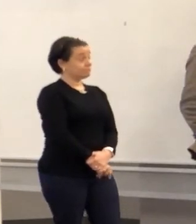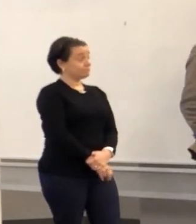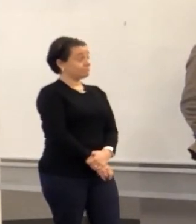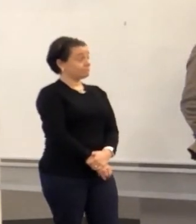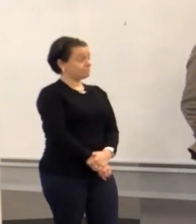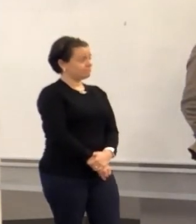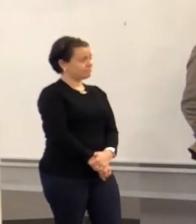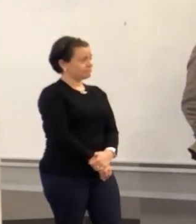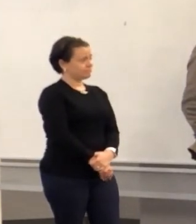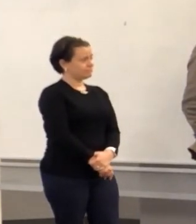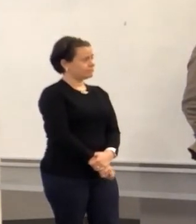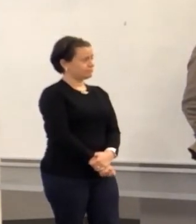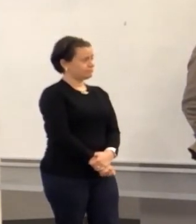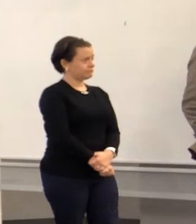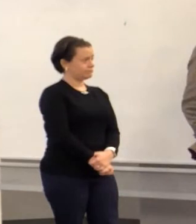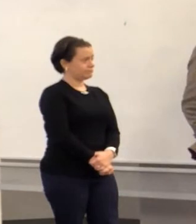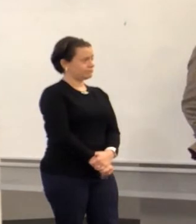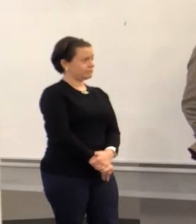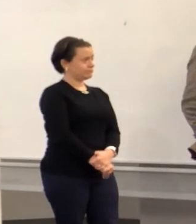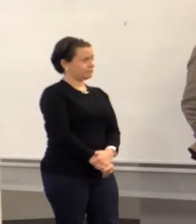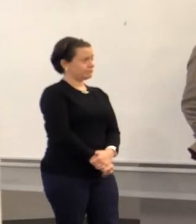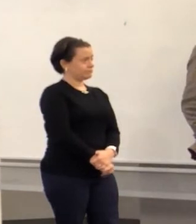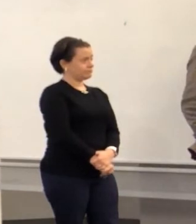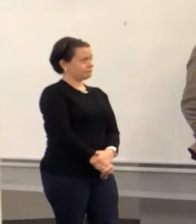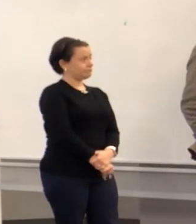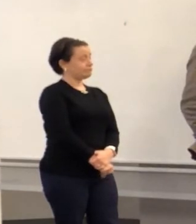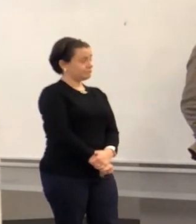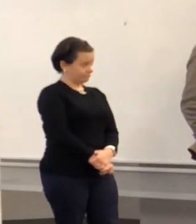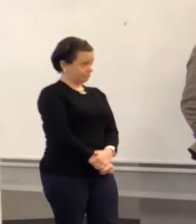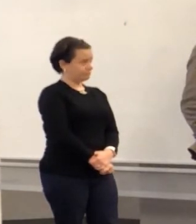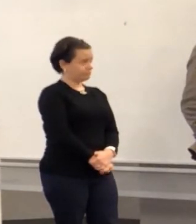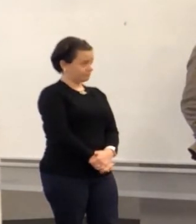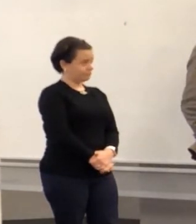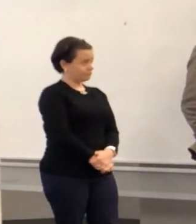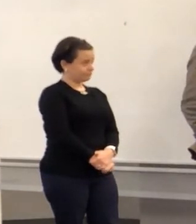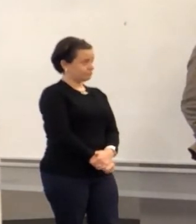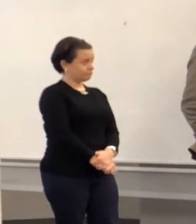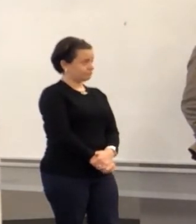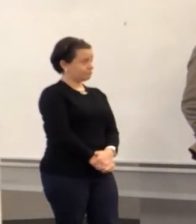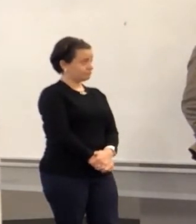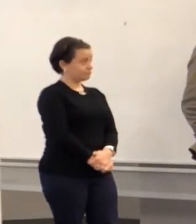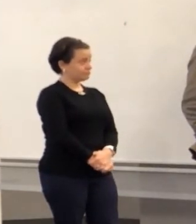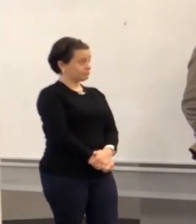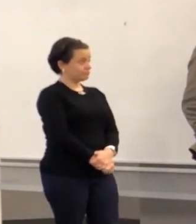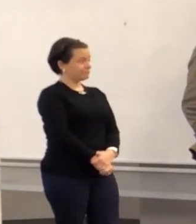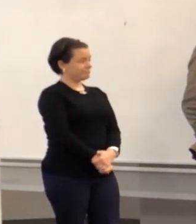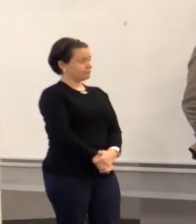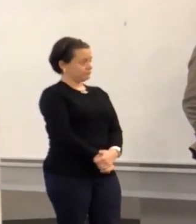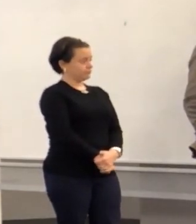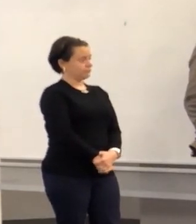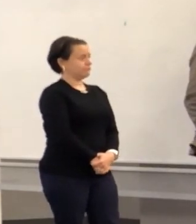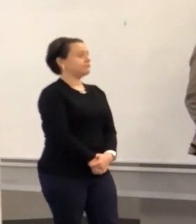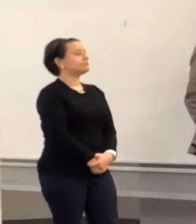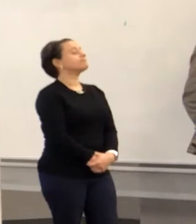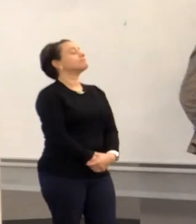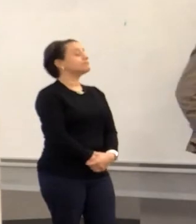and I thought wow, how could that be? So, it's already happening to us out there.